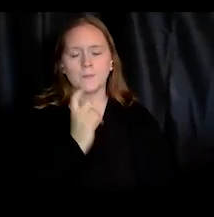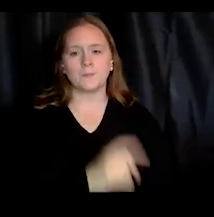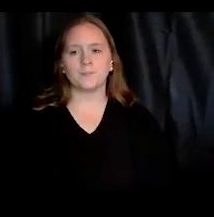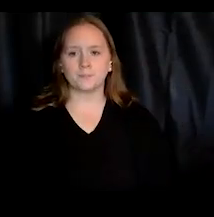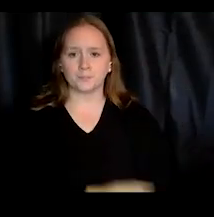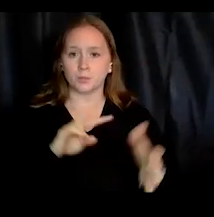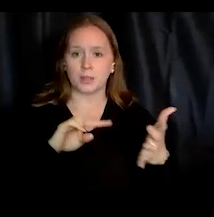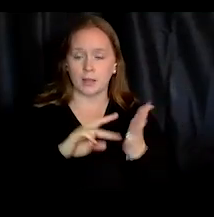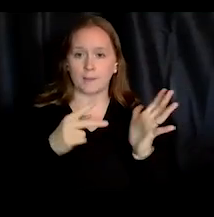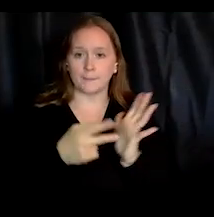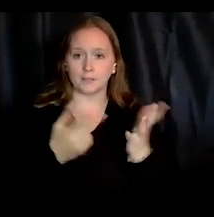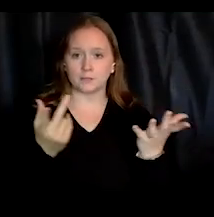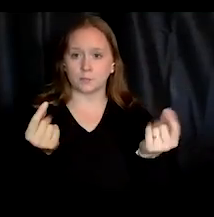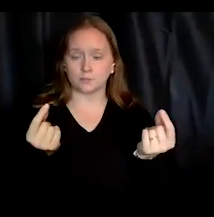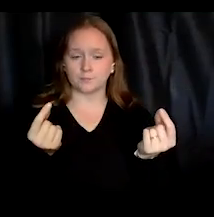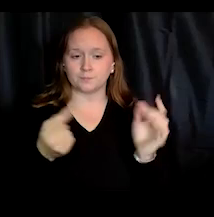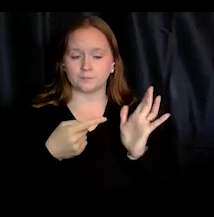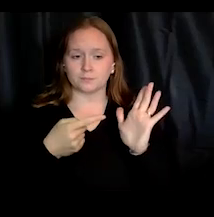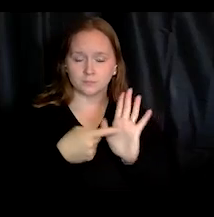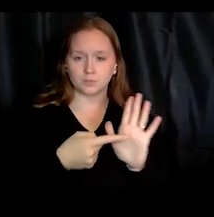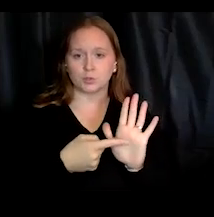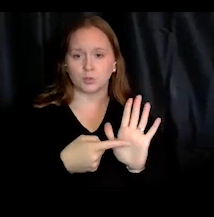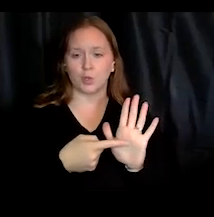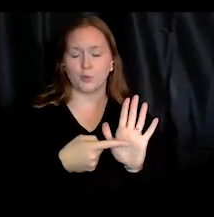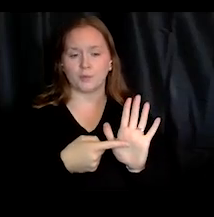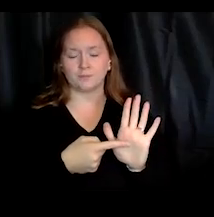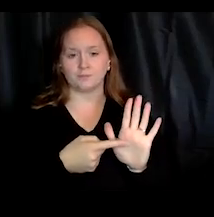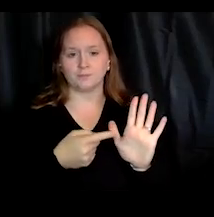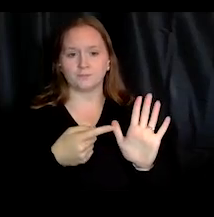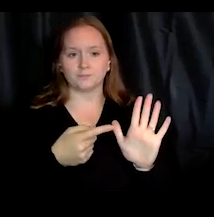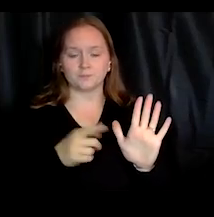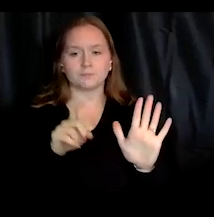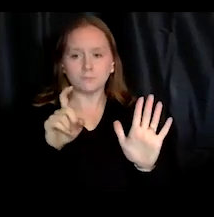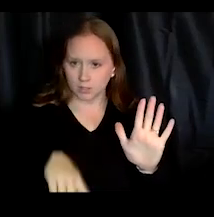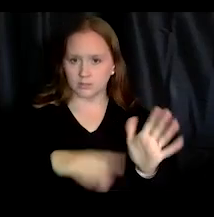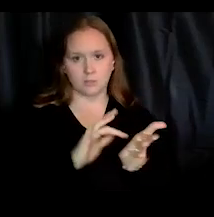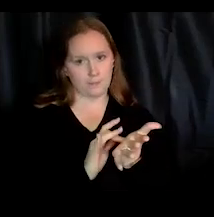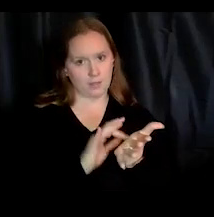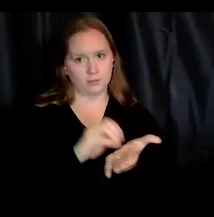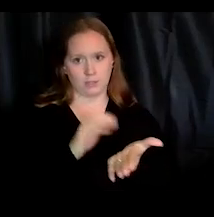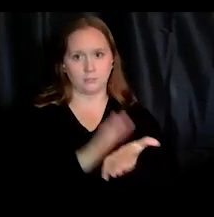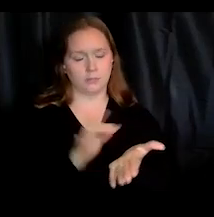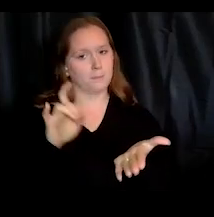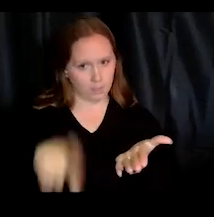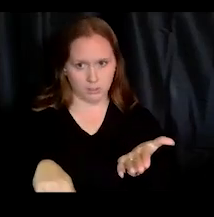by citing treatment records. Because it has to be medical documentation, it needs to come from the medical records